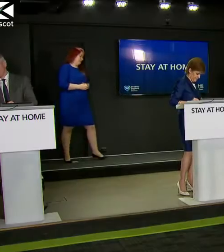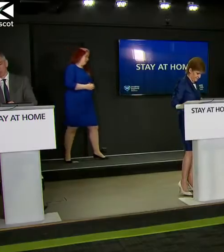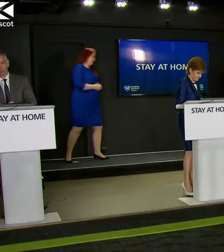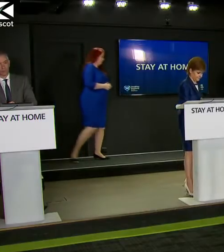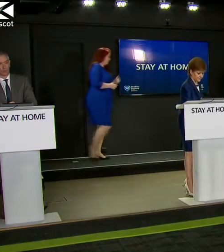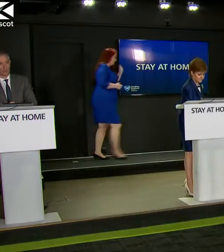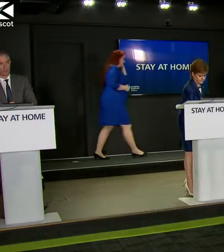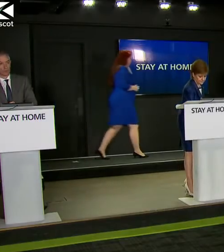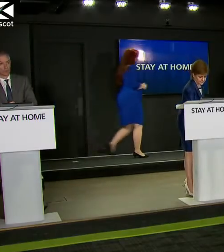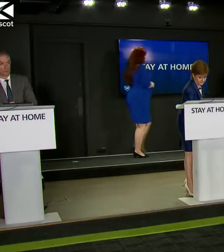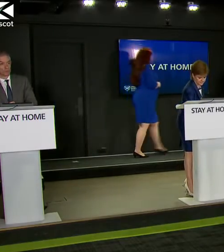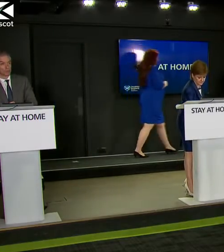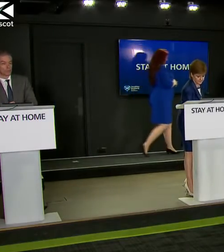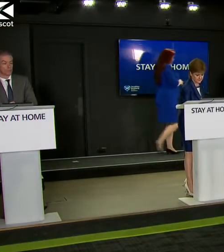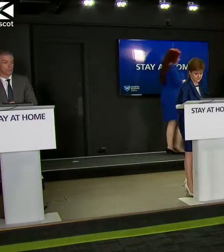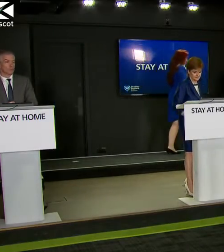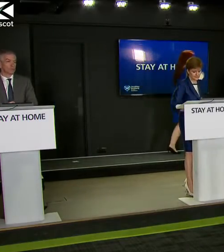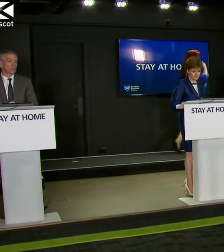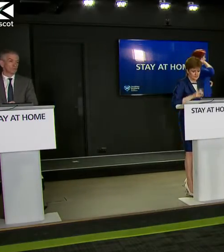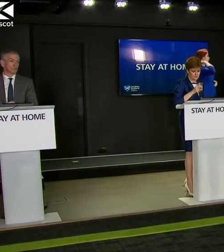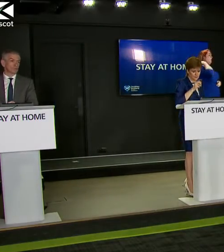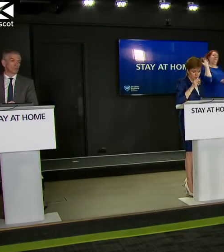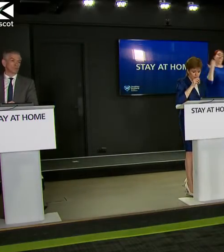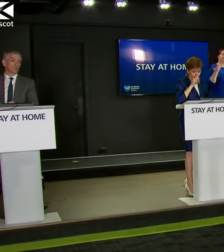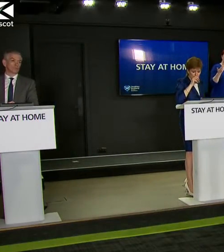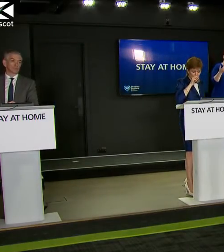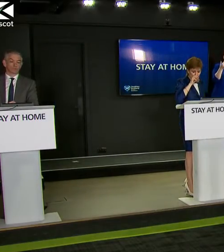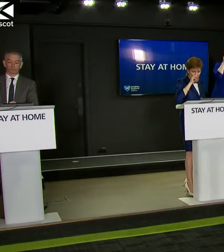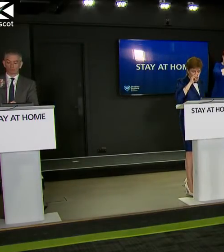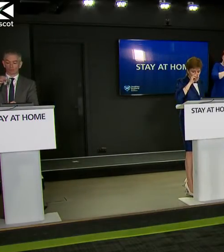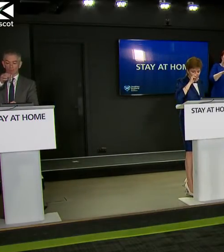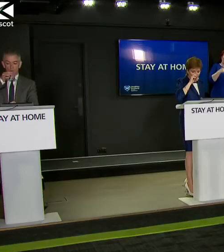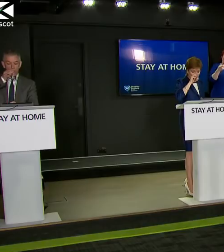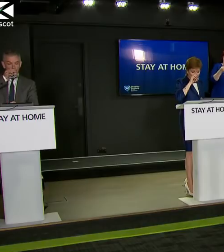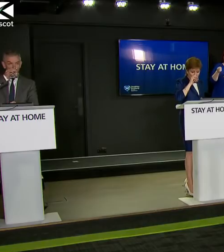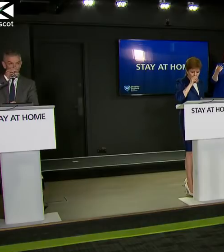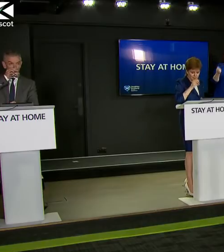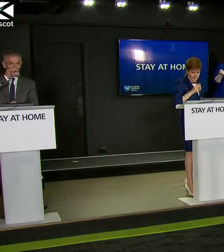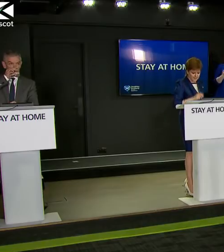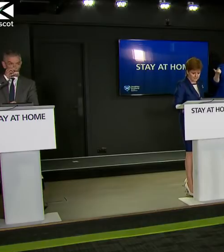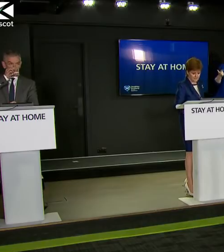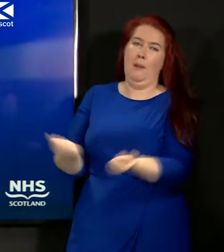Well clearly the UK has got the substantial powers to do what other countries are doing,